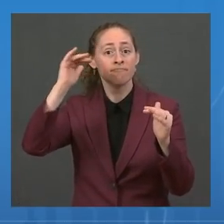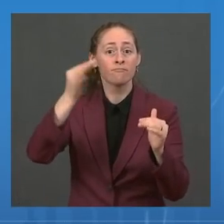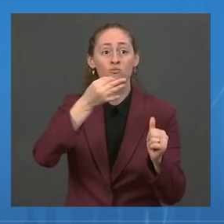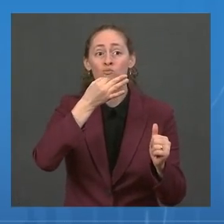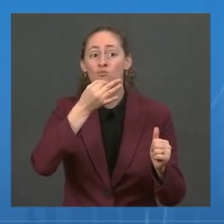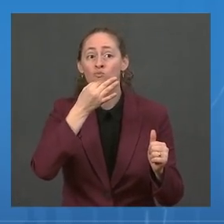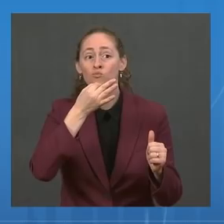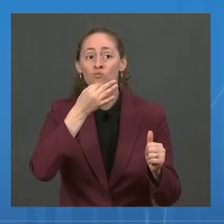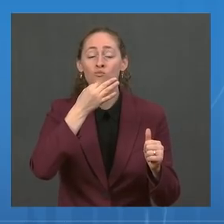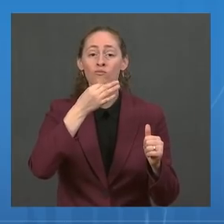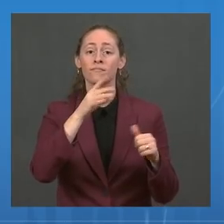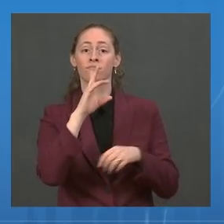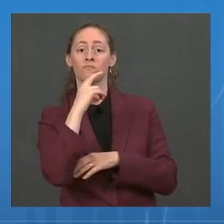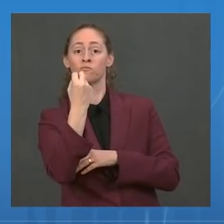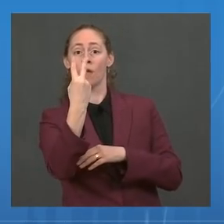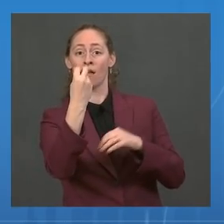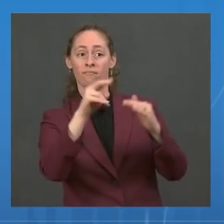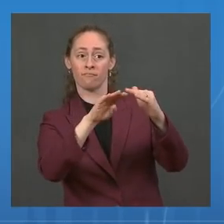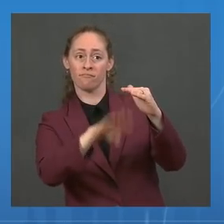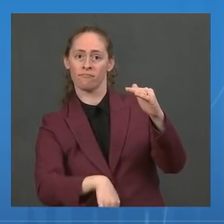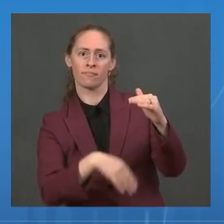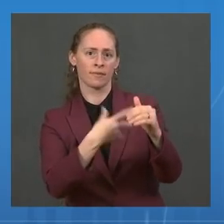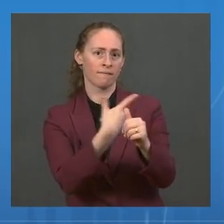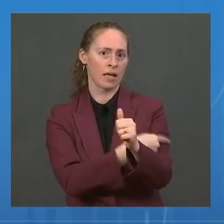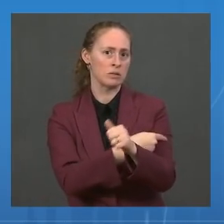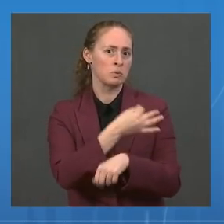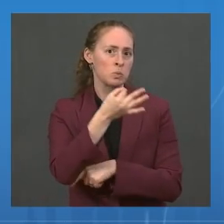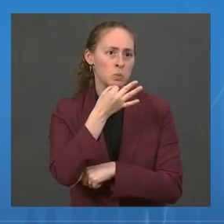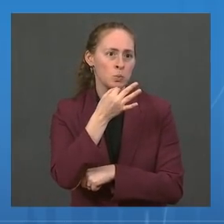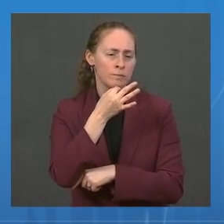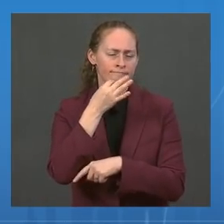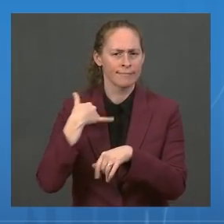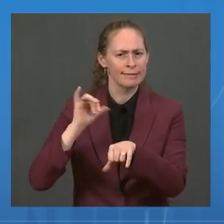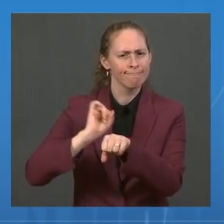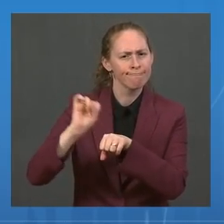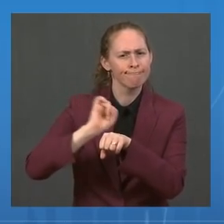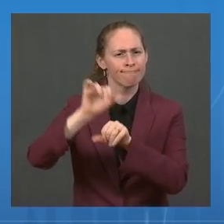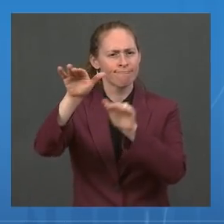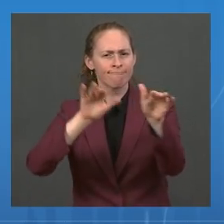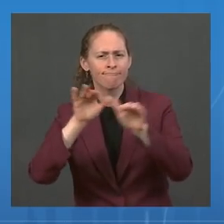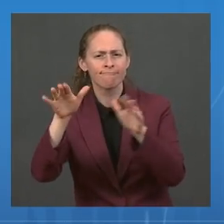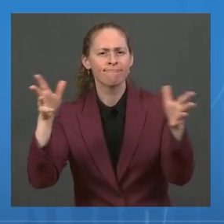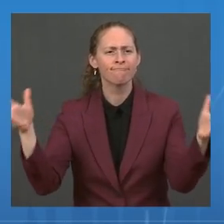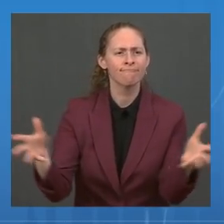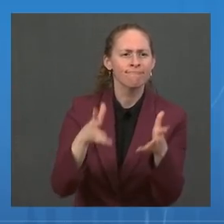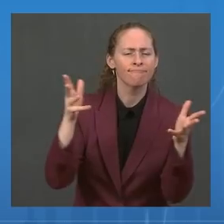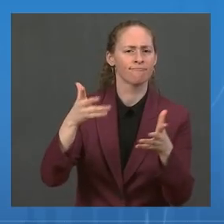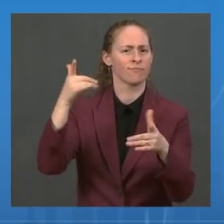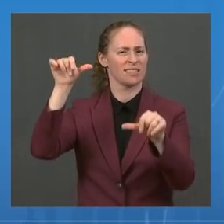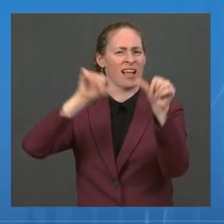with our efforts to protect people from COVID with vaccines and other tools that science tells us work to save lives